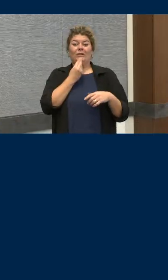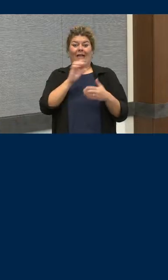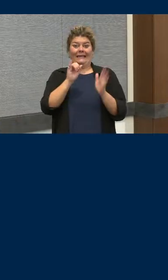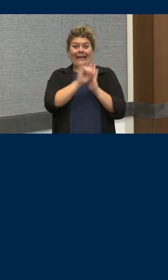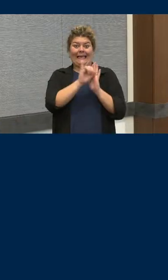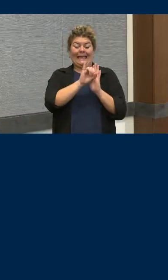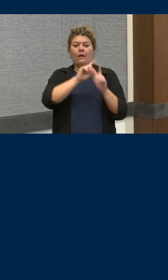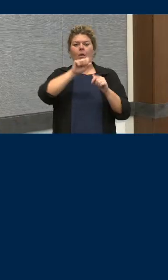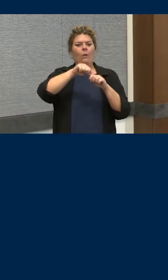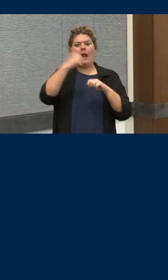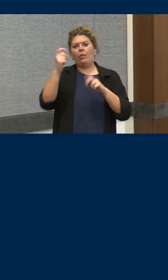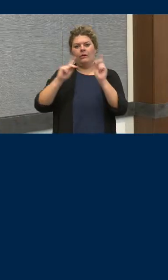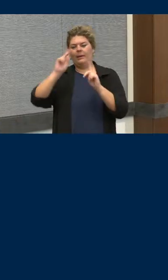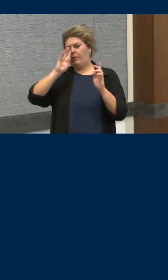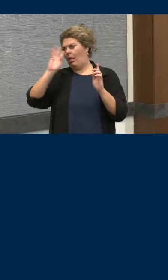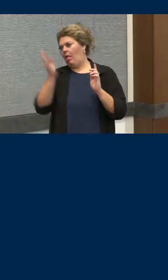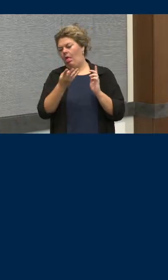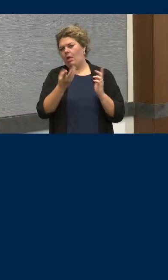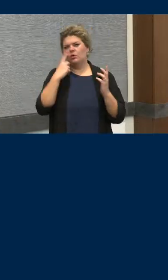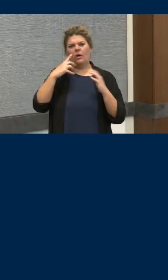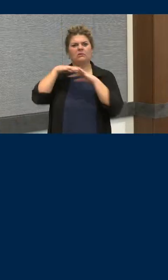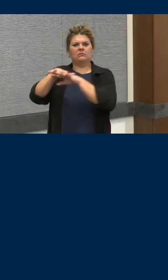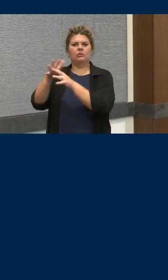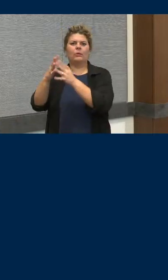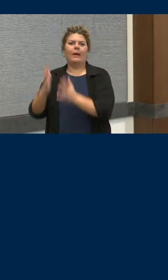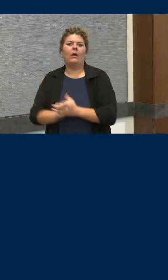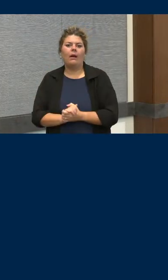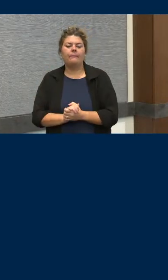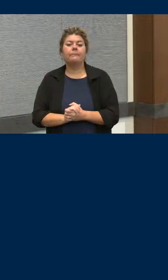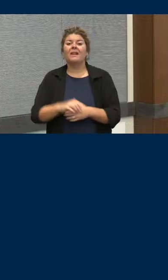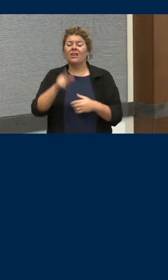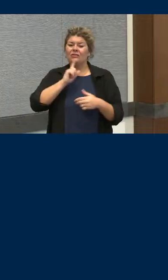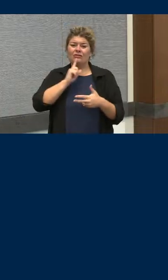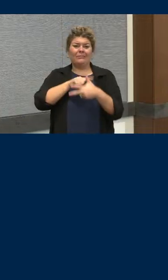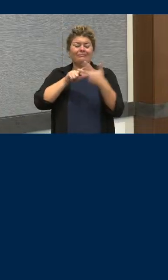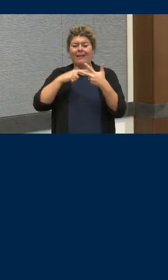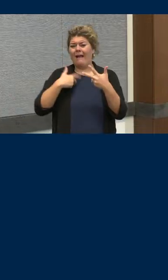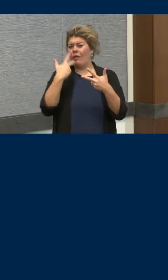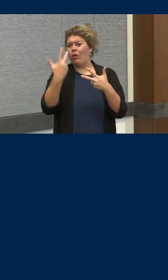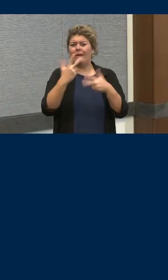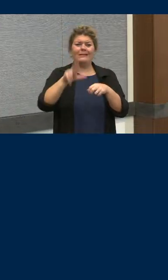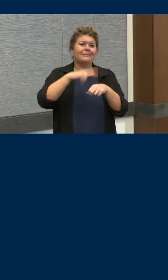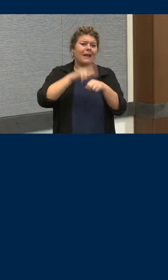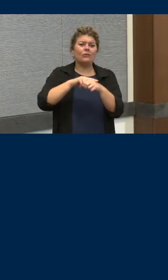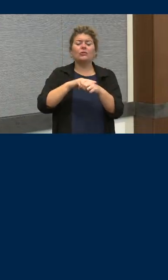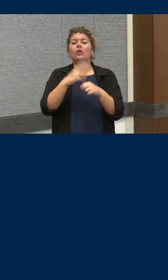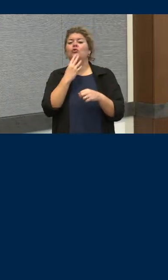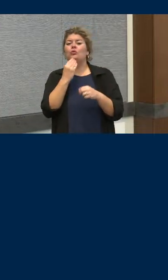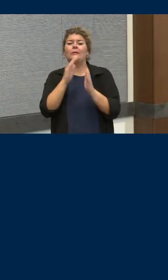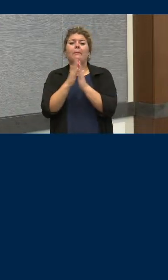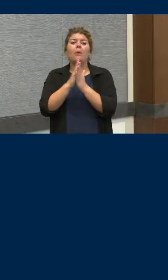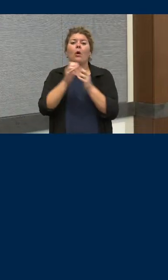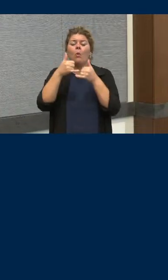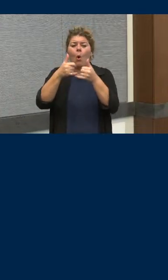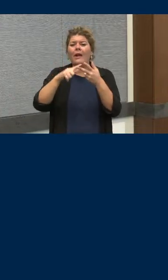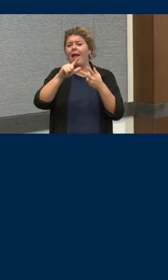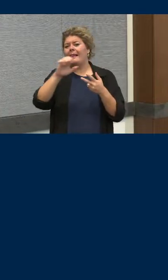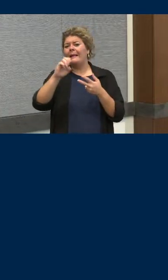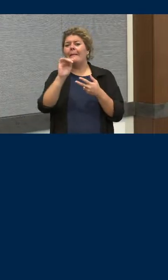assimilation was often assumed. She is the recipient of three National Jewish Book Awards and the Lee Max Friedman Award